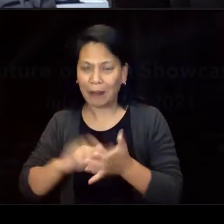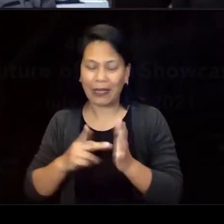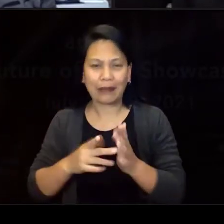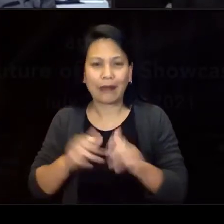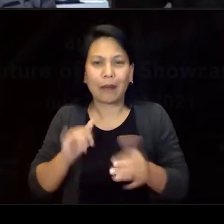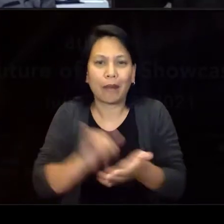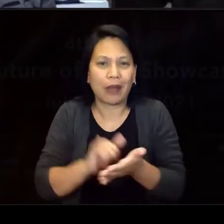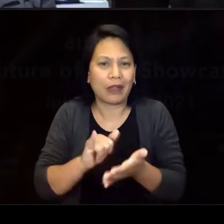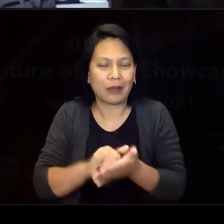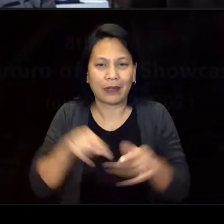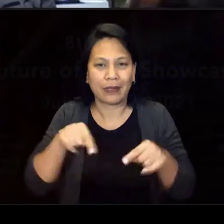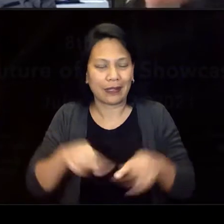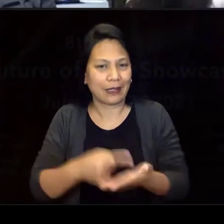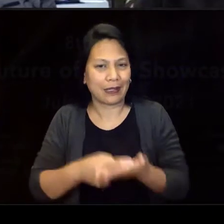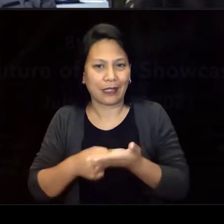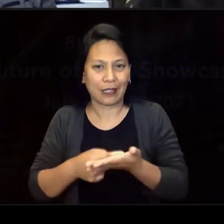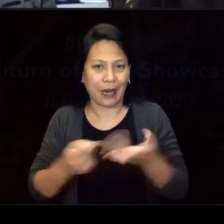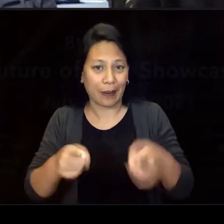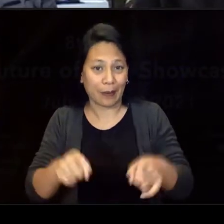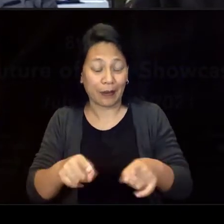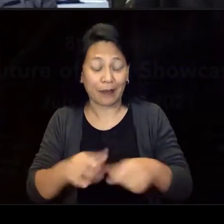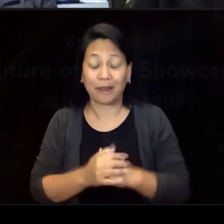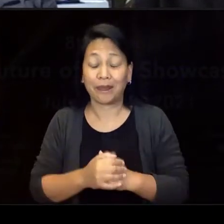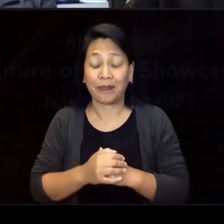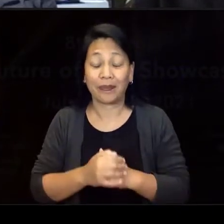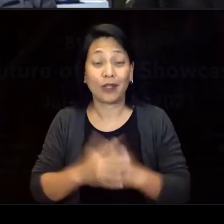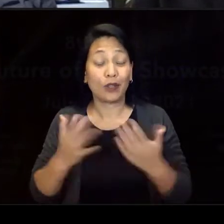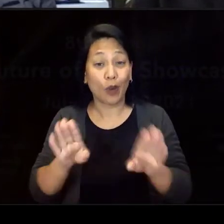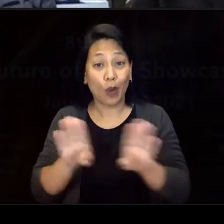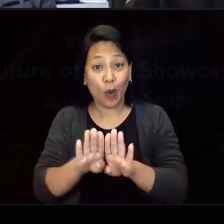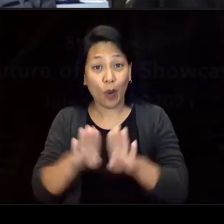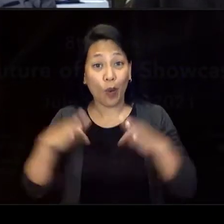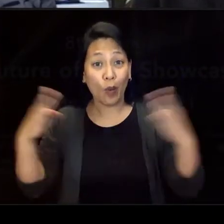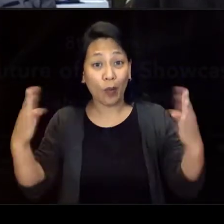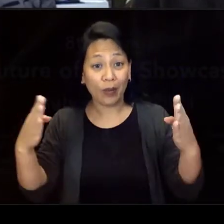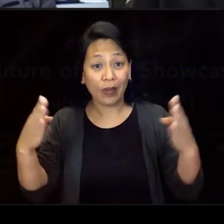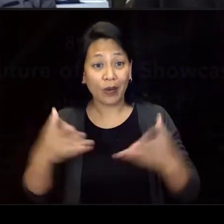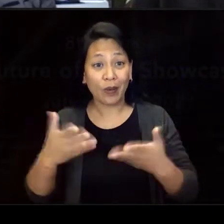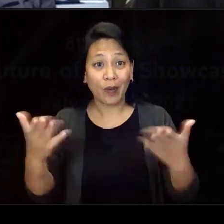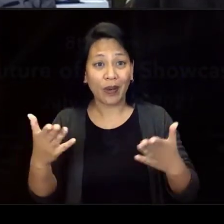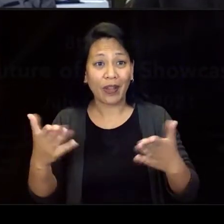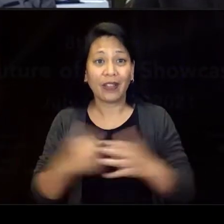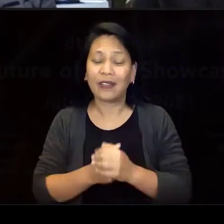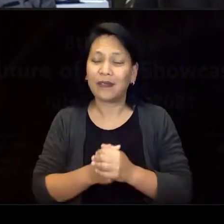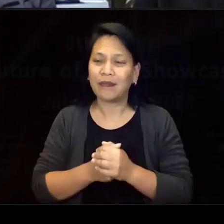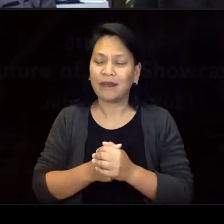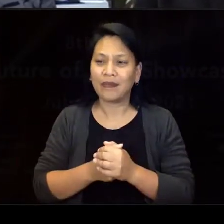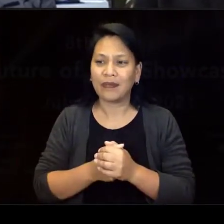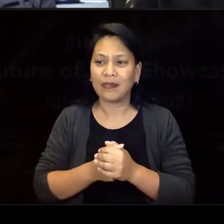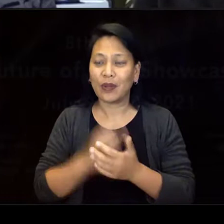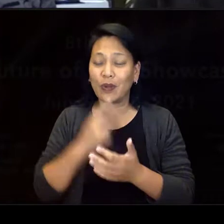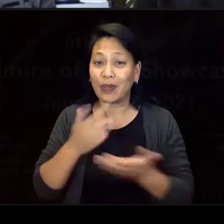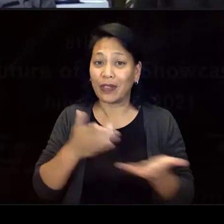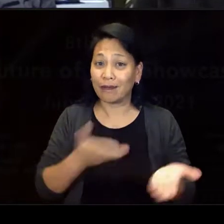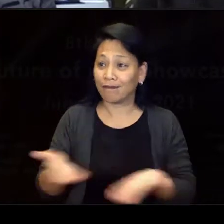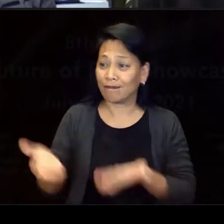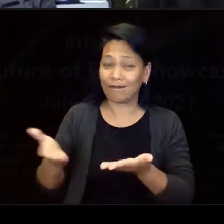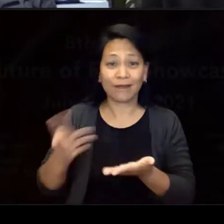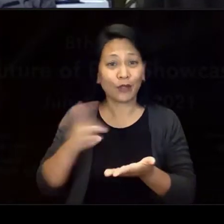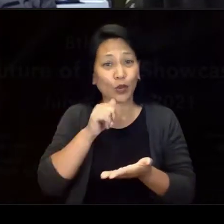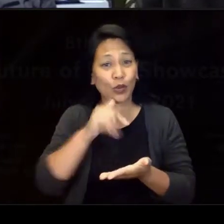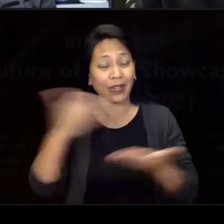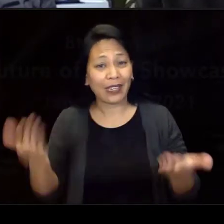Now I want to first, um, kick off this conversation by offering the stage to the folks who are in this room to share a little bit